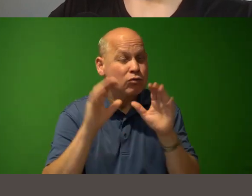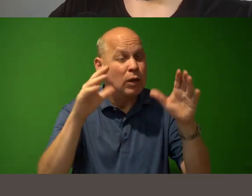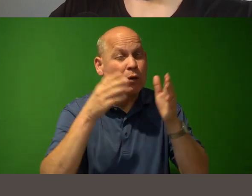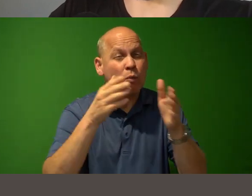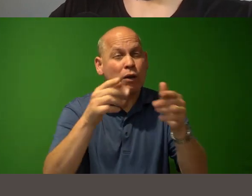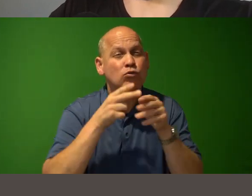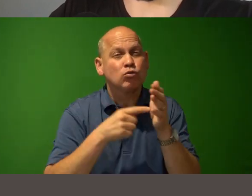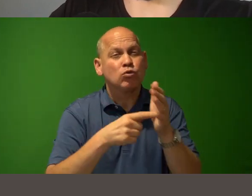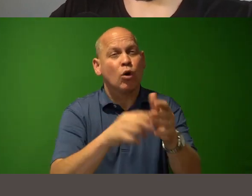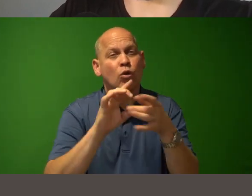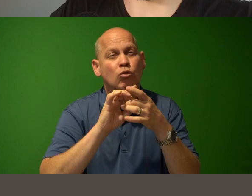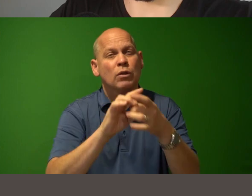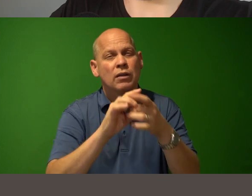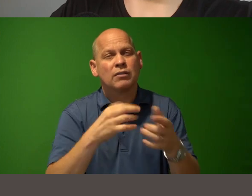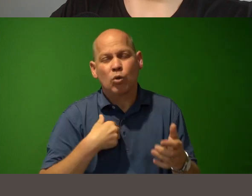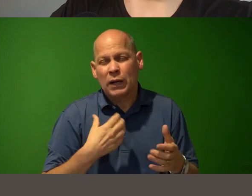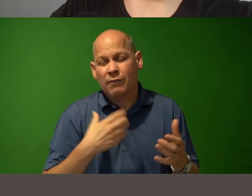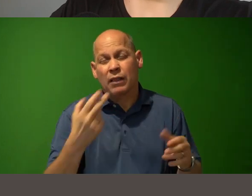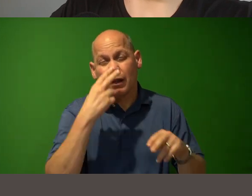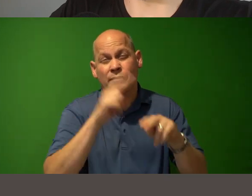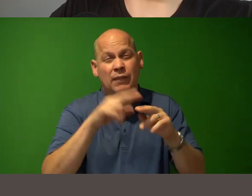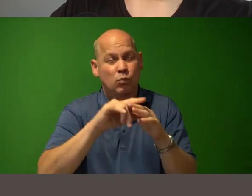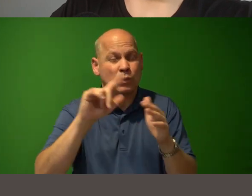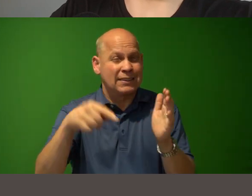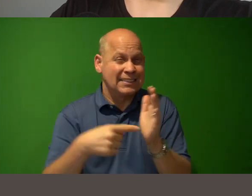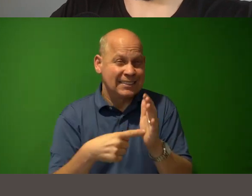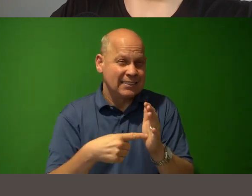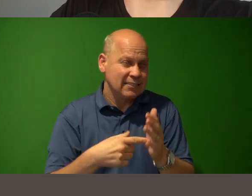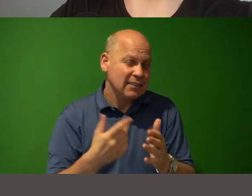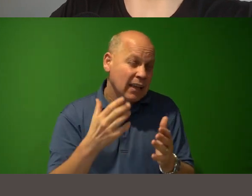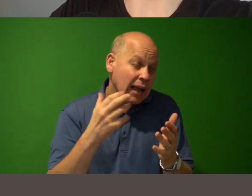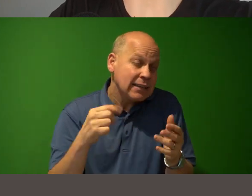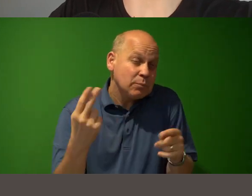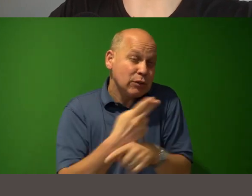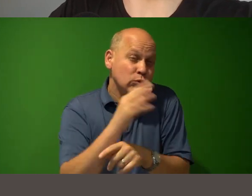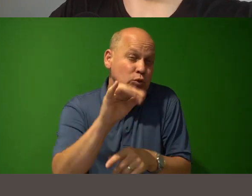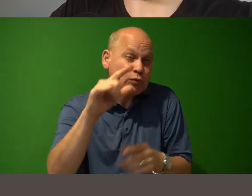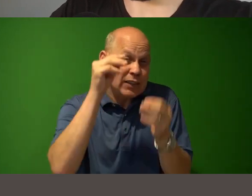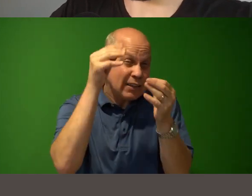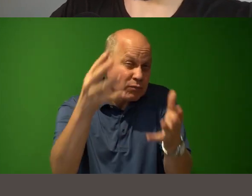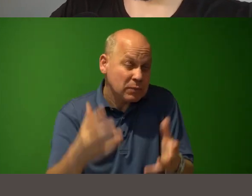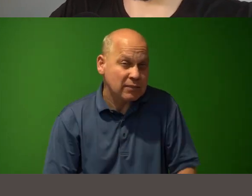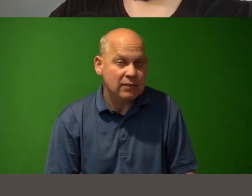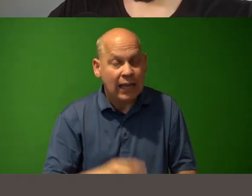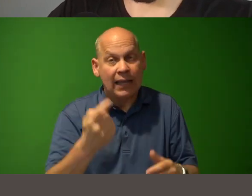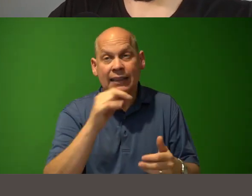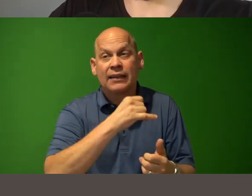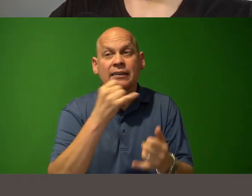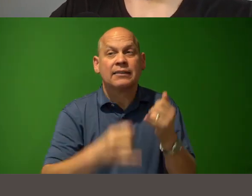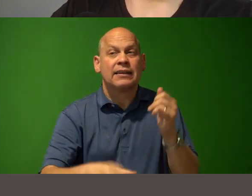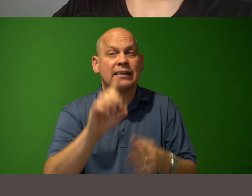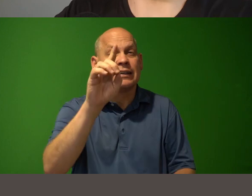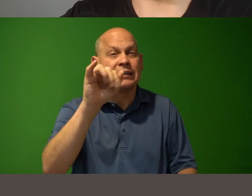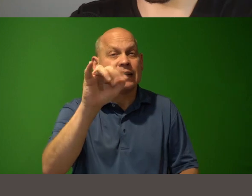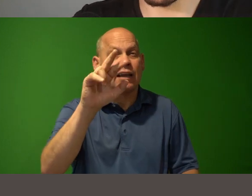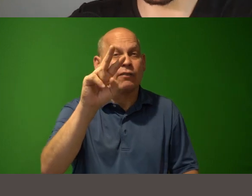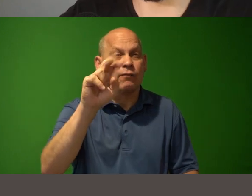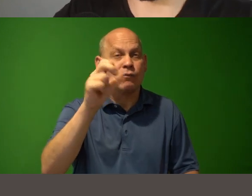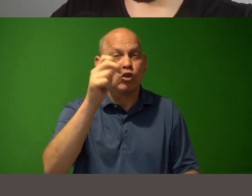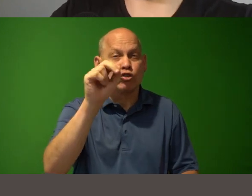So you can have a lot of fun with these, the same time can they use for information. And then divergent also known as branch.